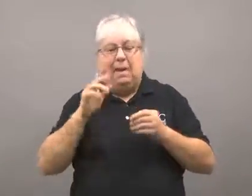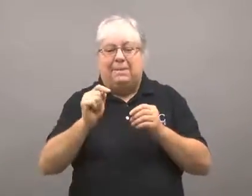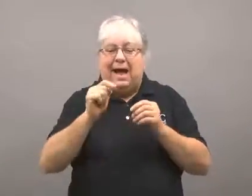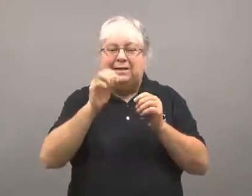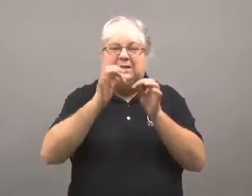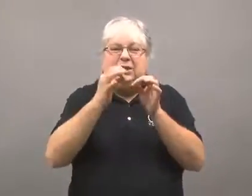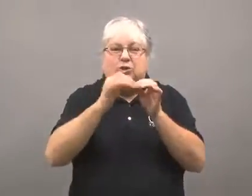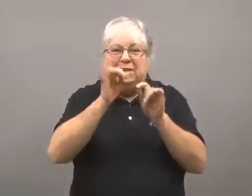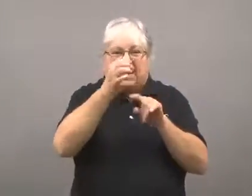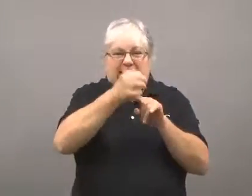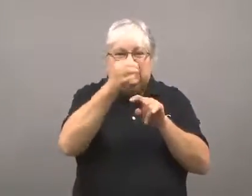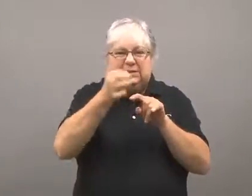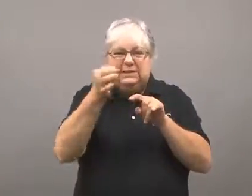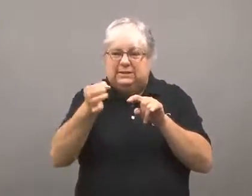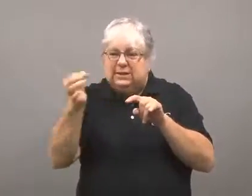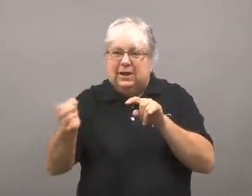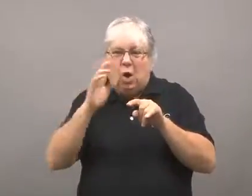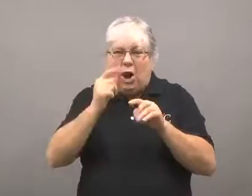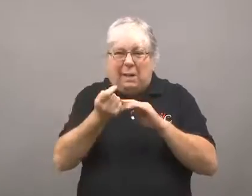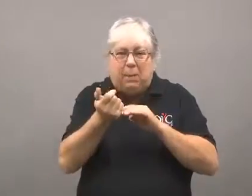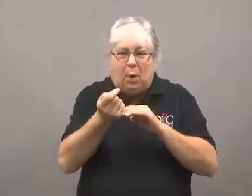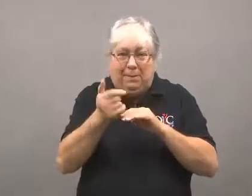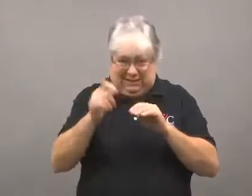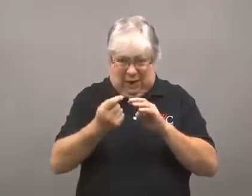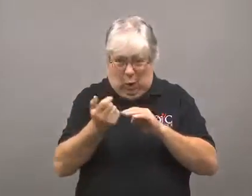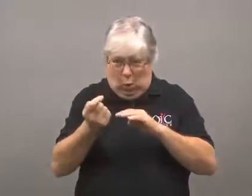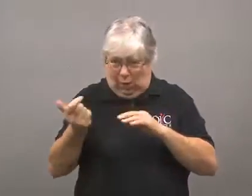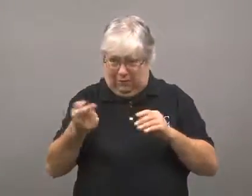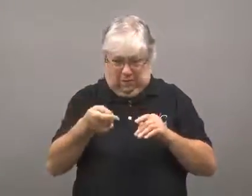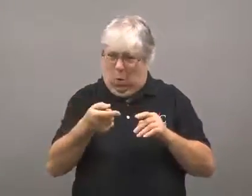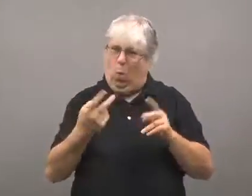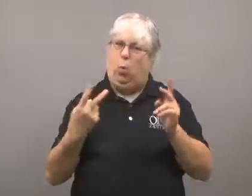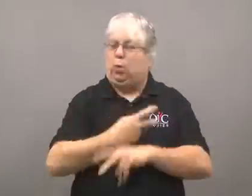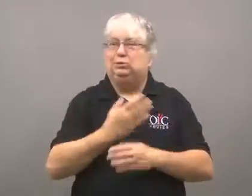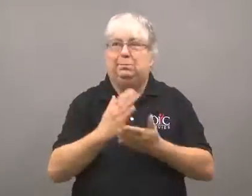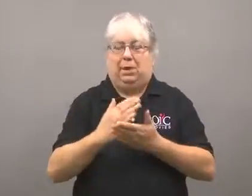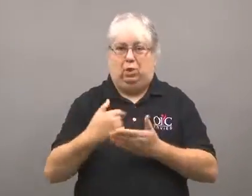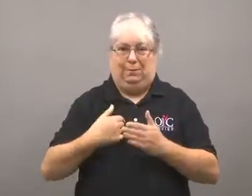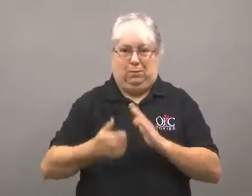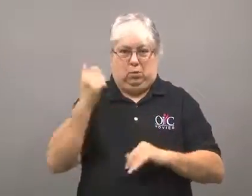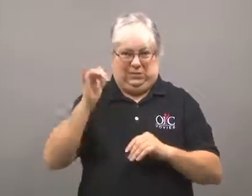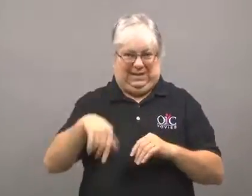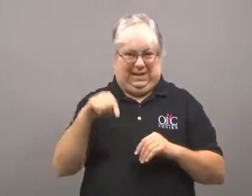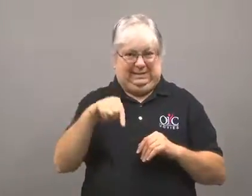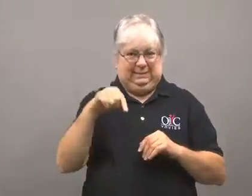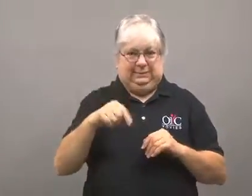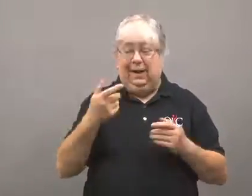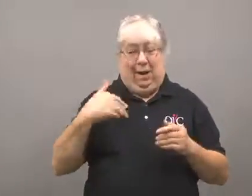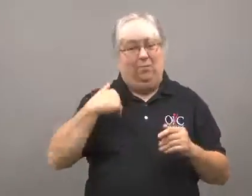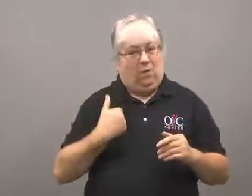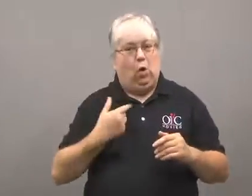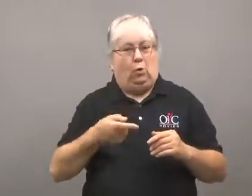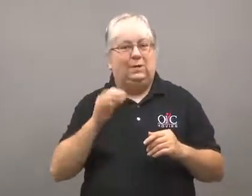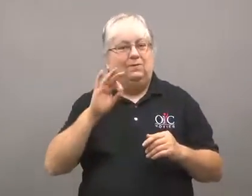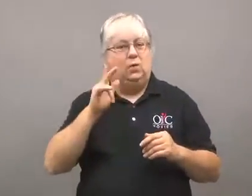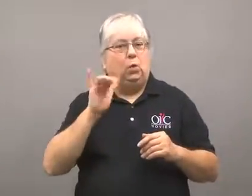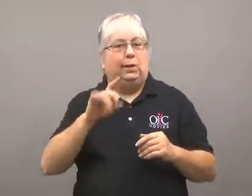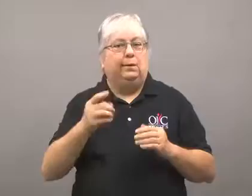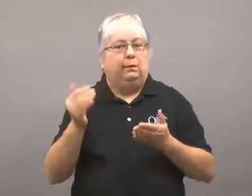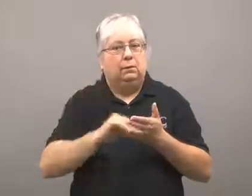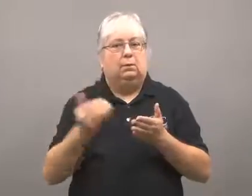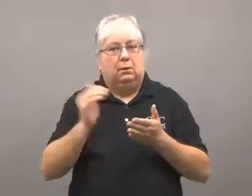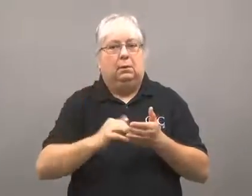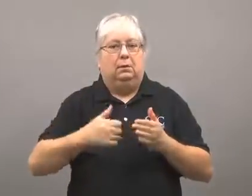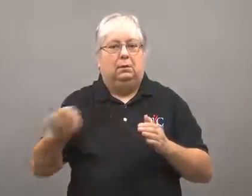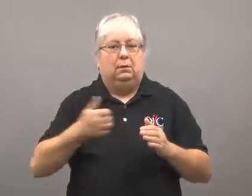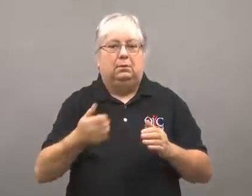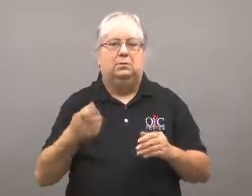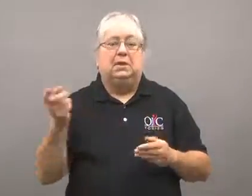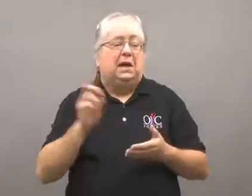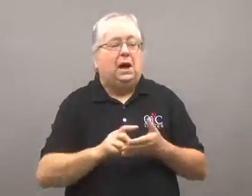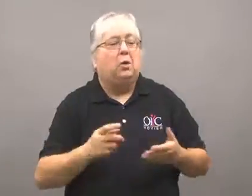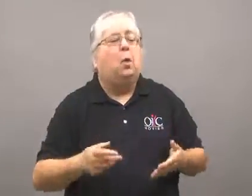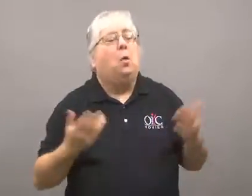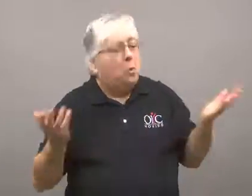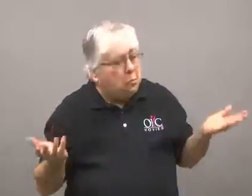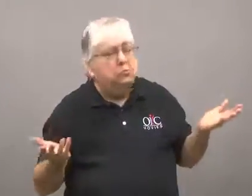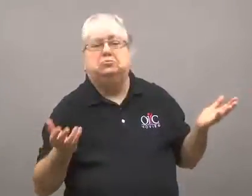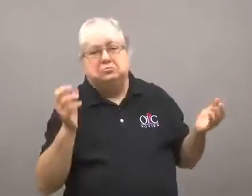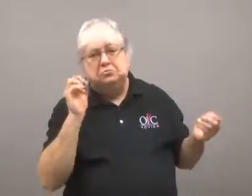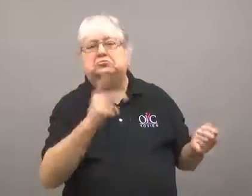I told him I didn't want that surgery, but could he leave the lump of scar tissue, and remove just the stitches that had turned into little marbles?